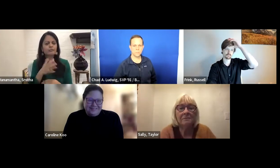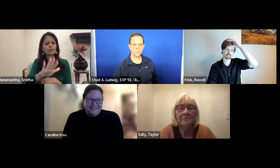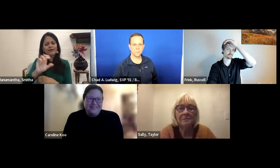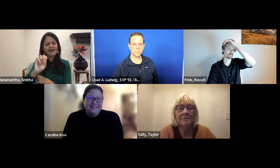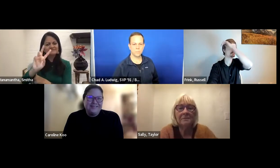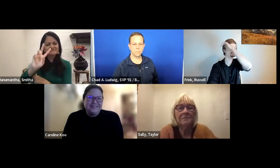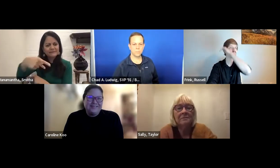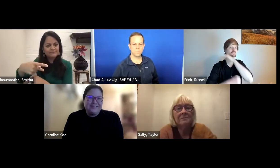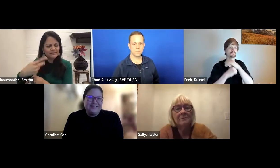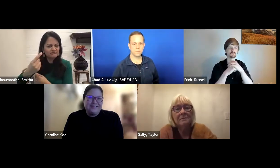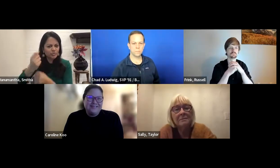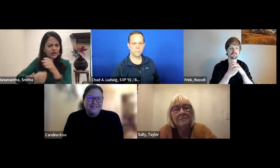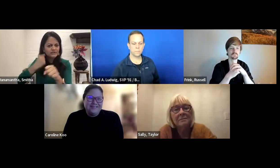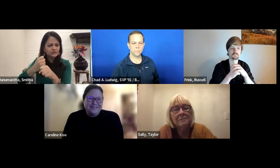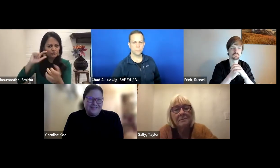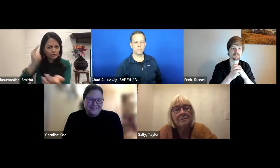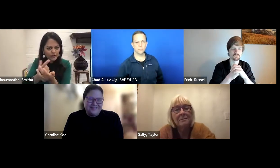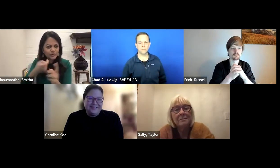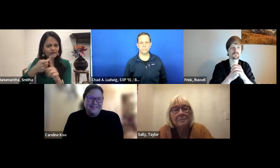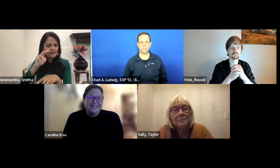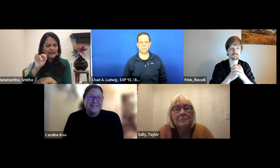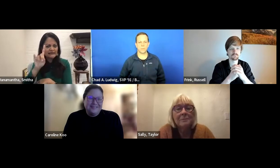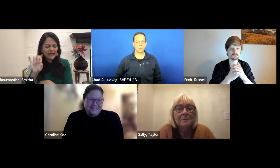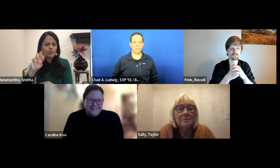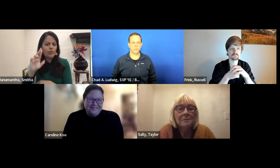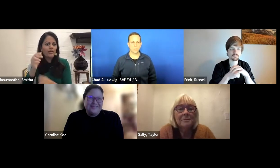You can start with your name, your SVP year,